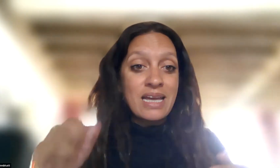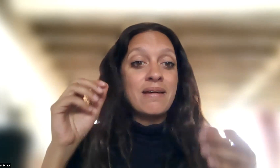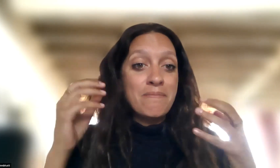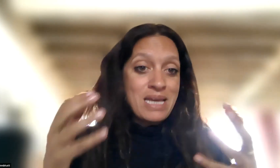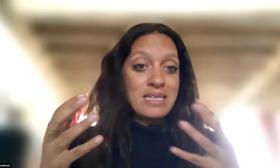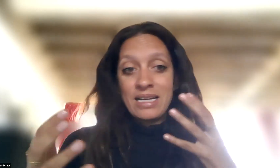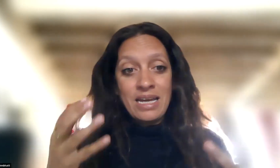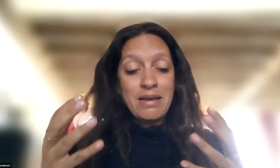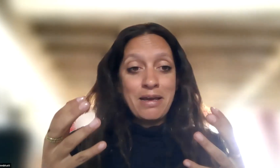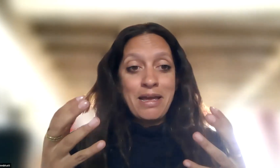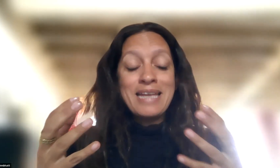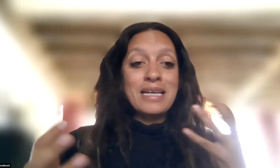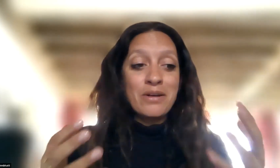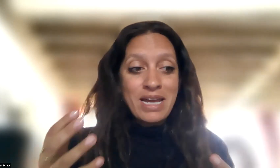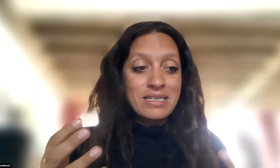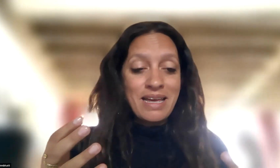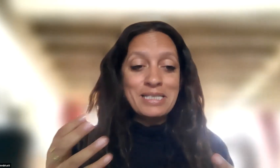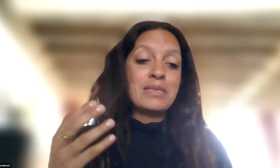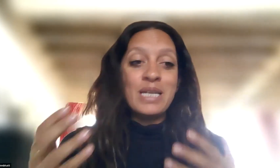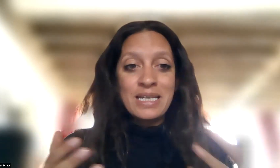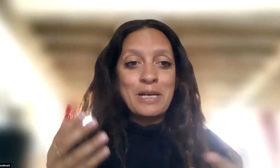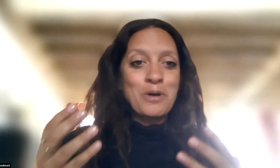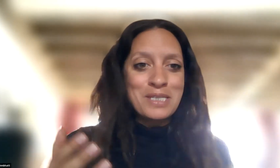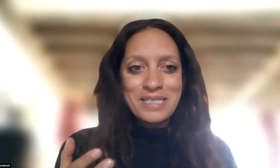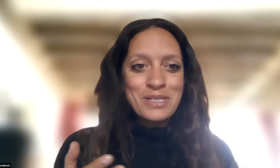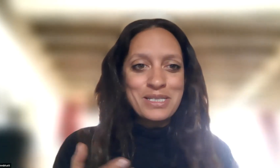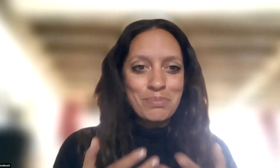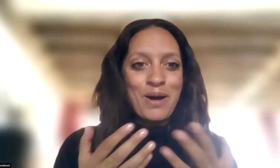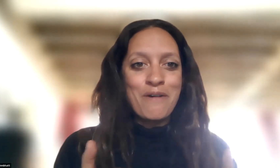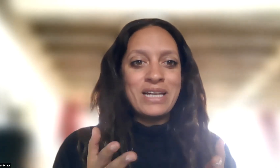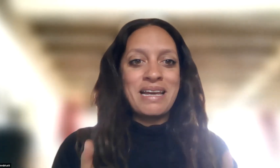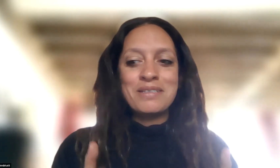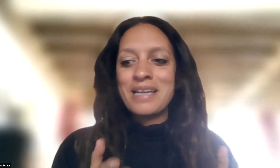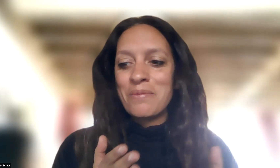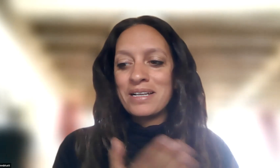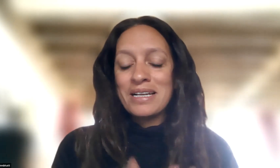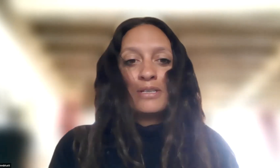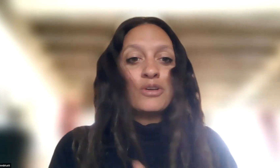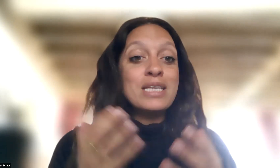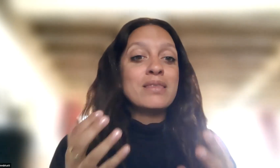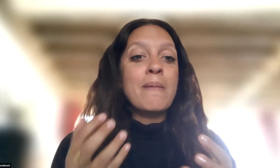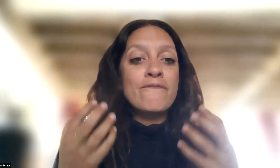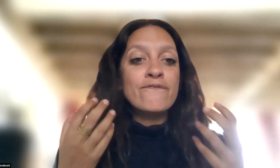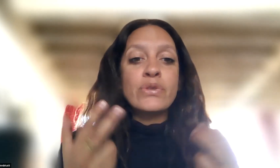consultations and processes on accessibility. We plugged this into the WFP structure so that all country offices can basically